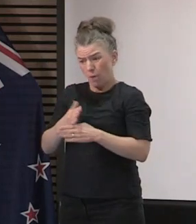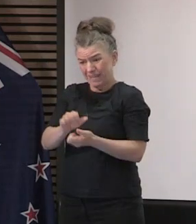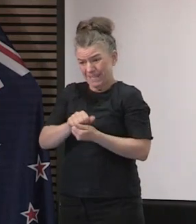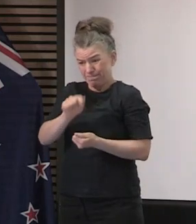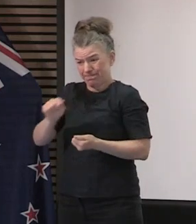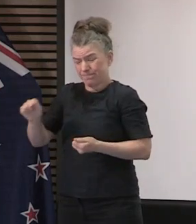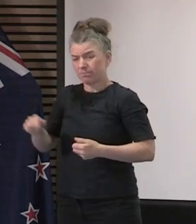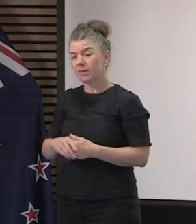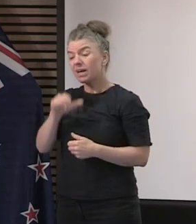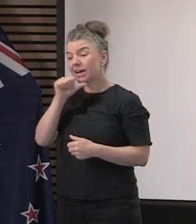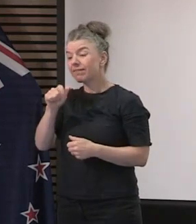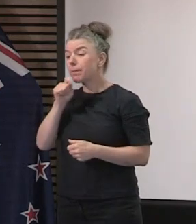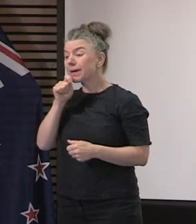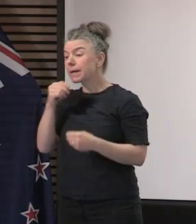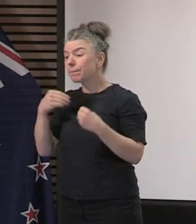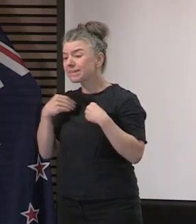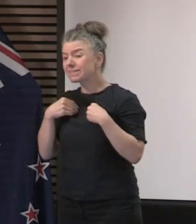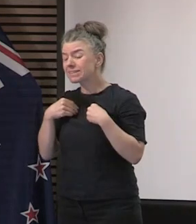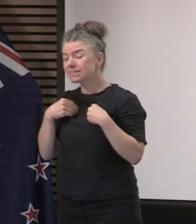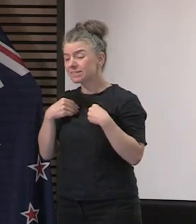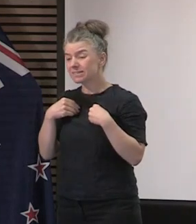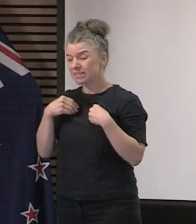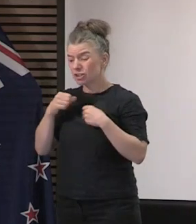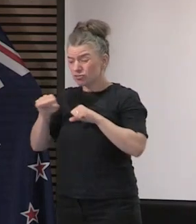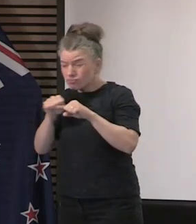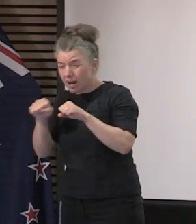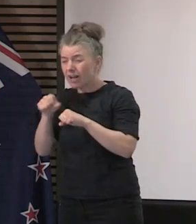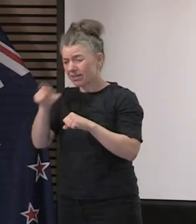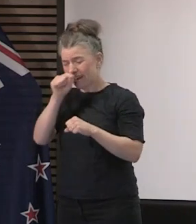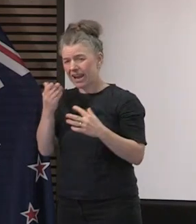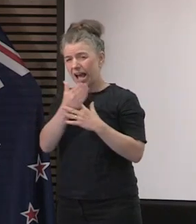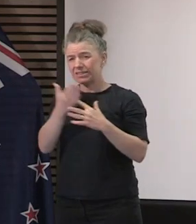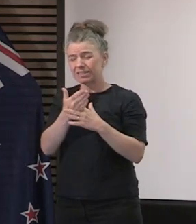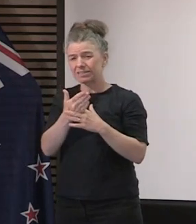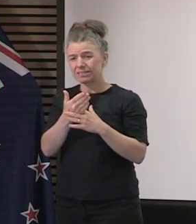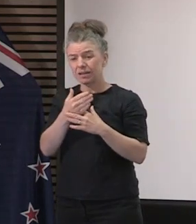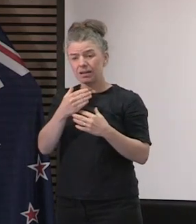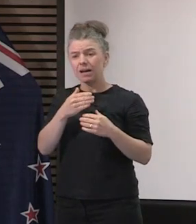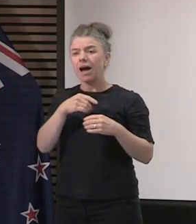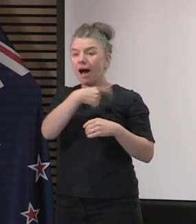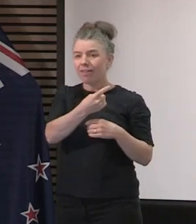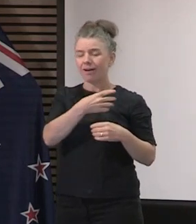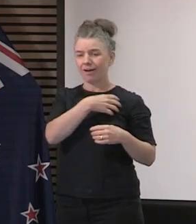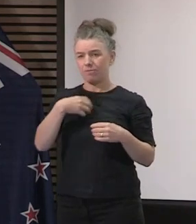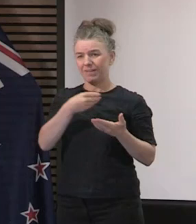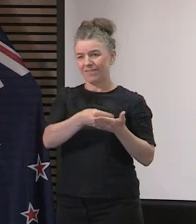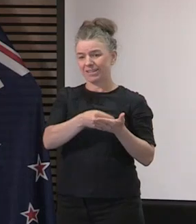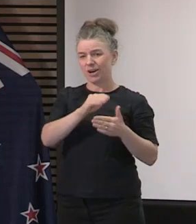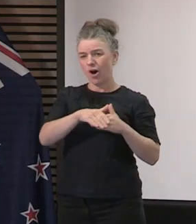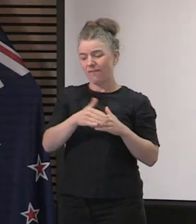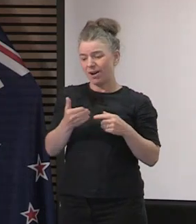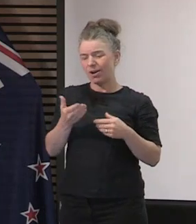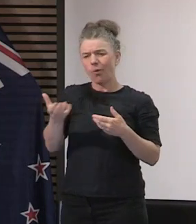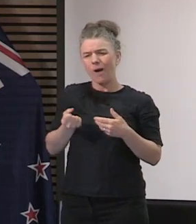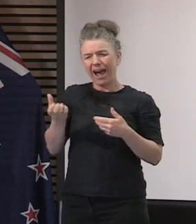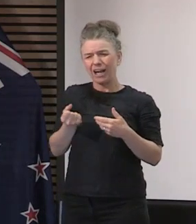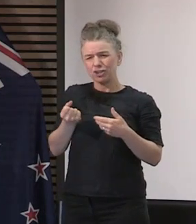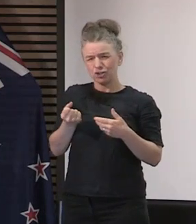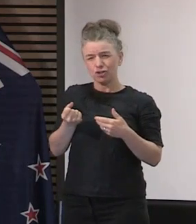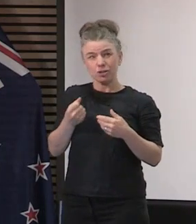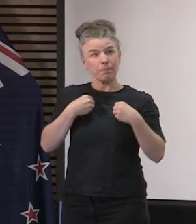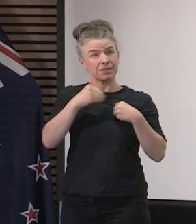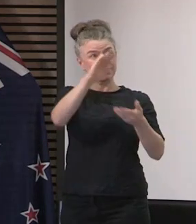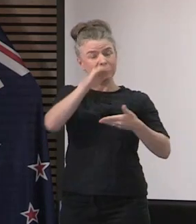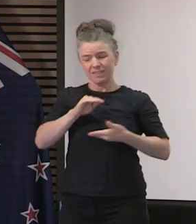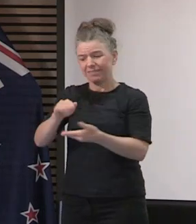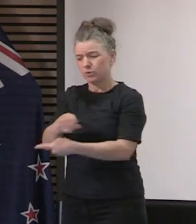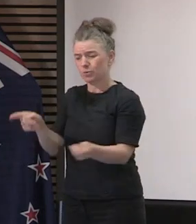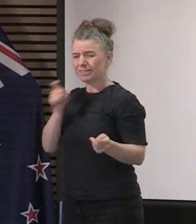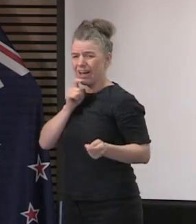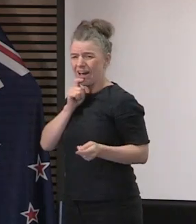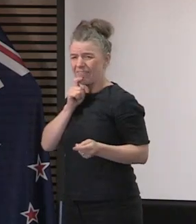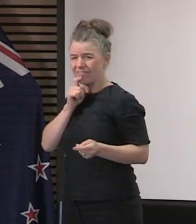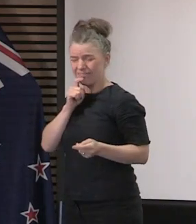ICAP TEST CAPTION